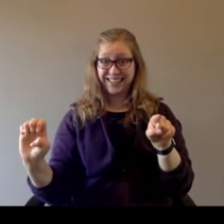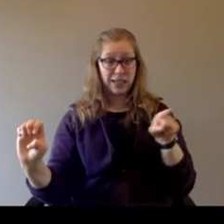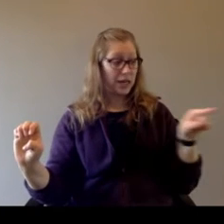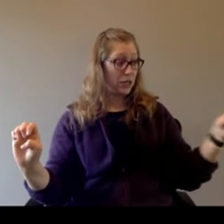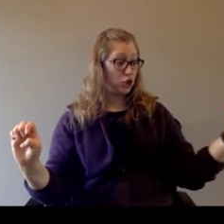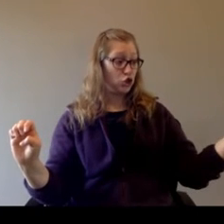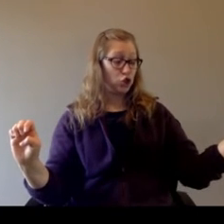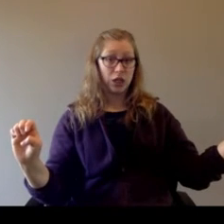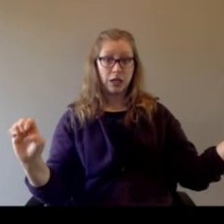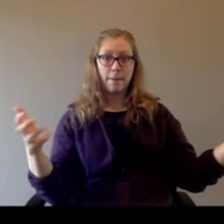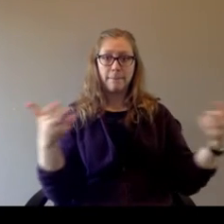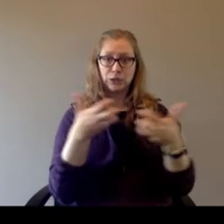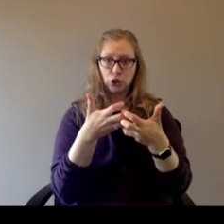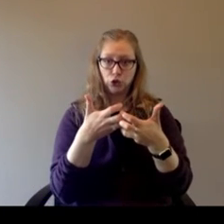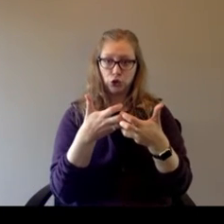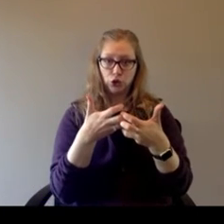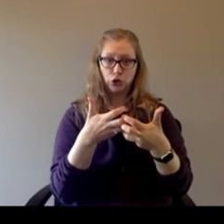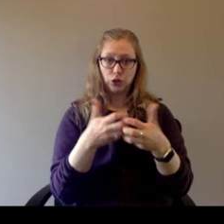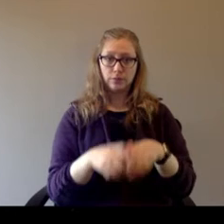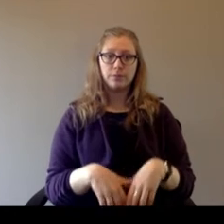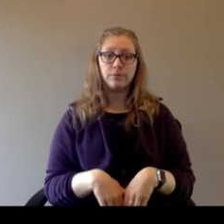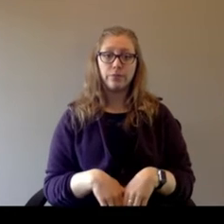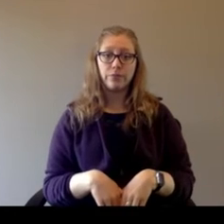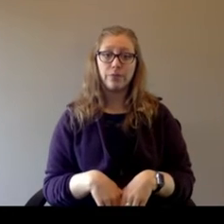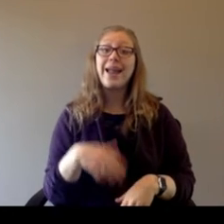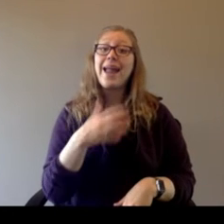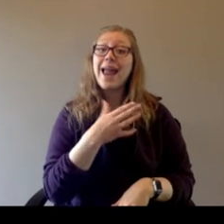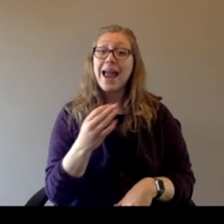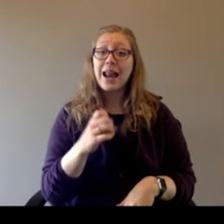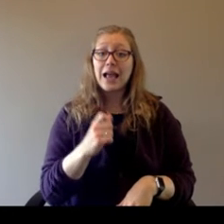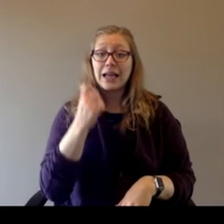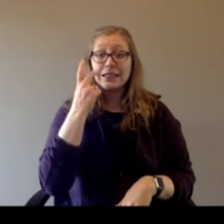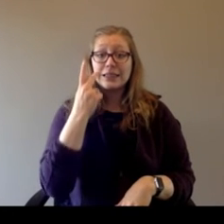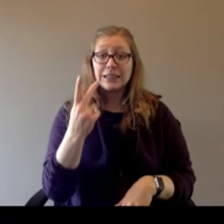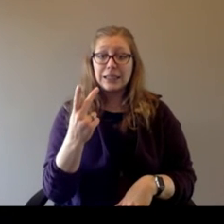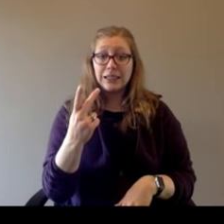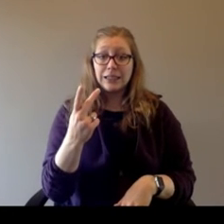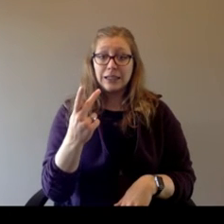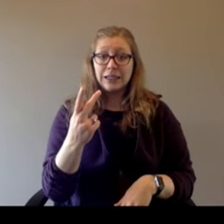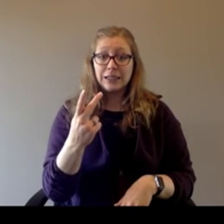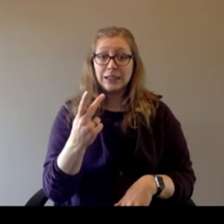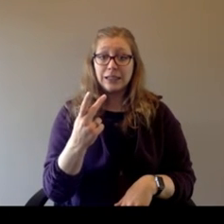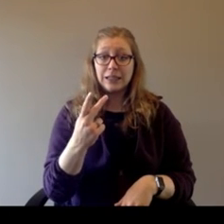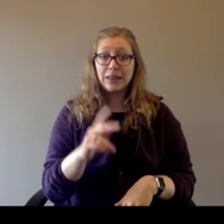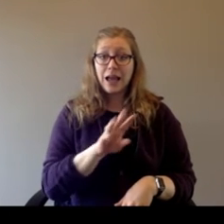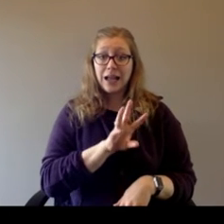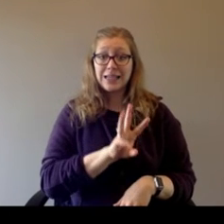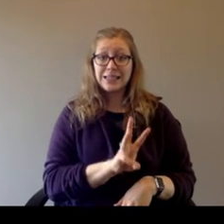that this algebraic expression 6x - 12 is going to be a 90 degree angle.